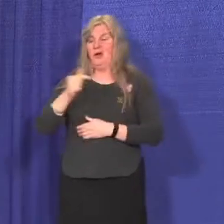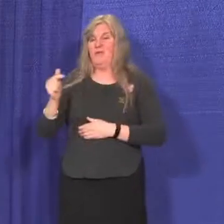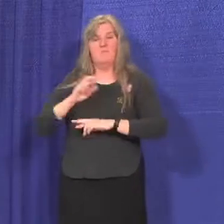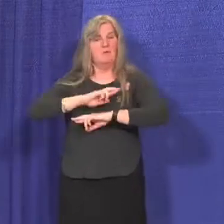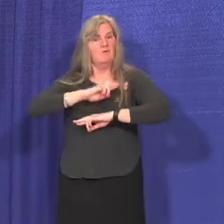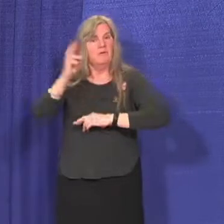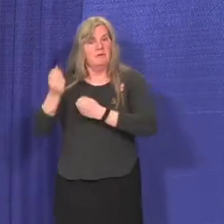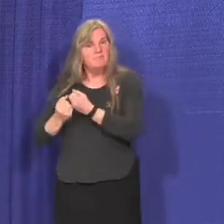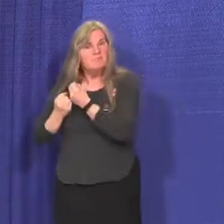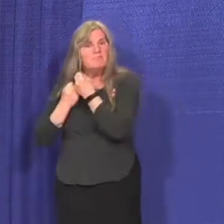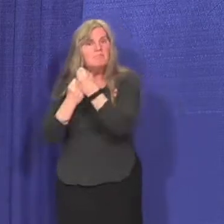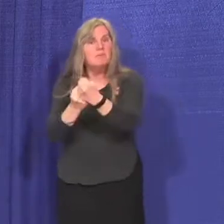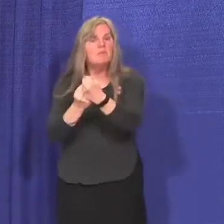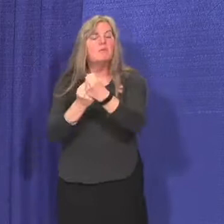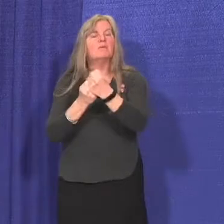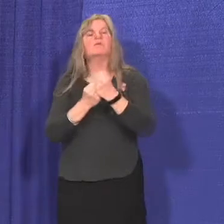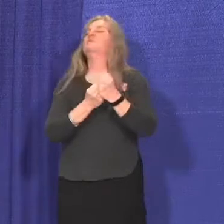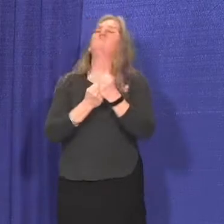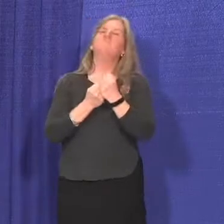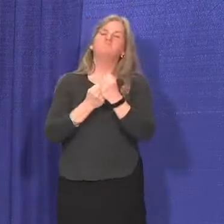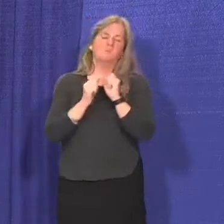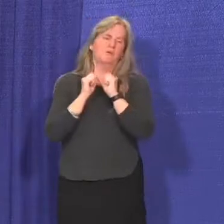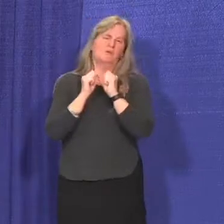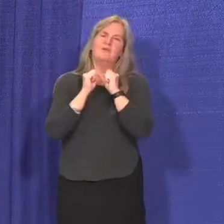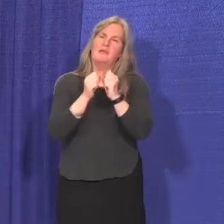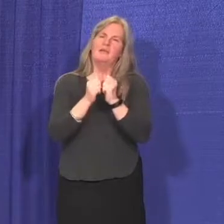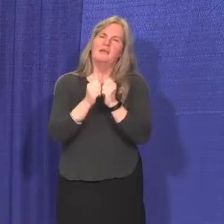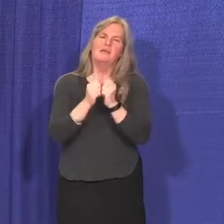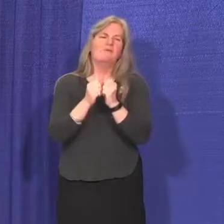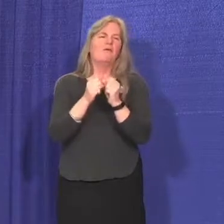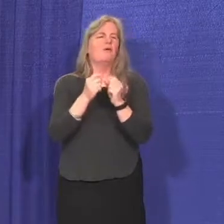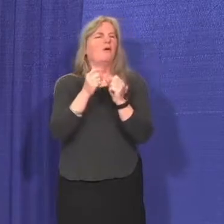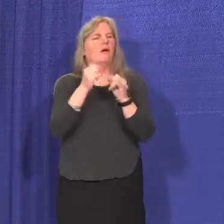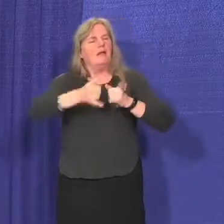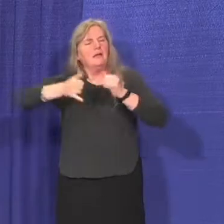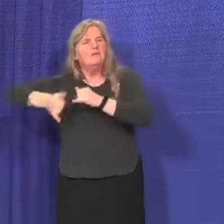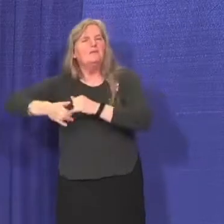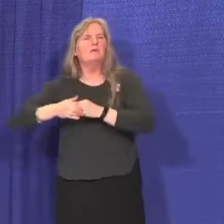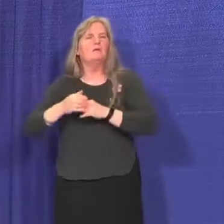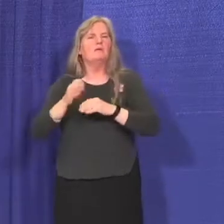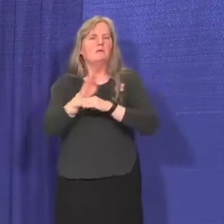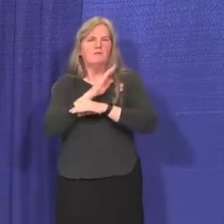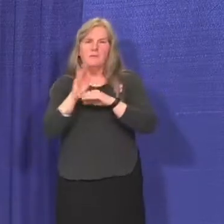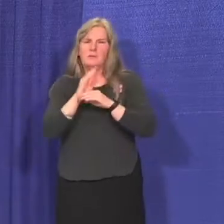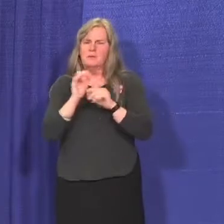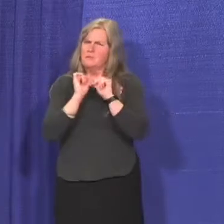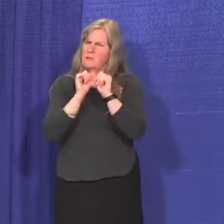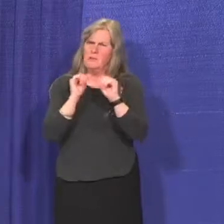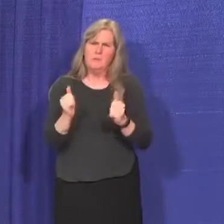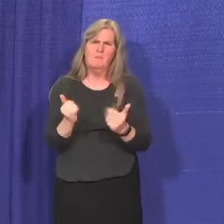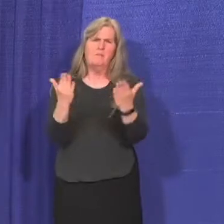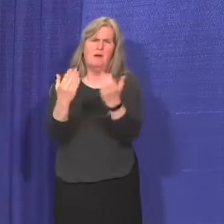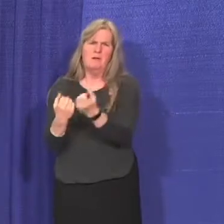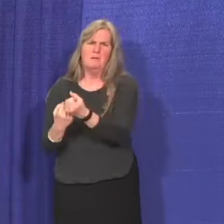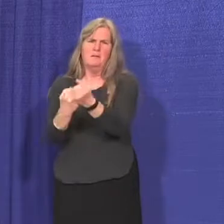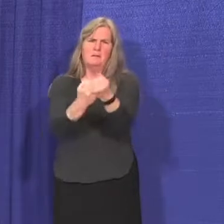and get your shot. Please keep it up. We have come so far and have an